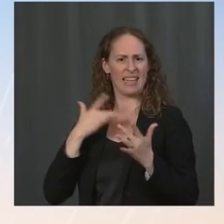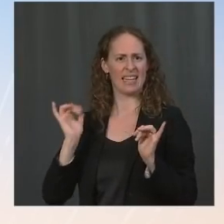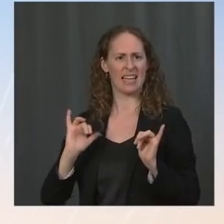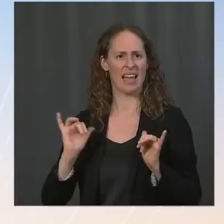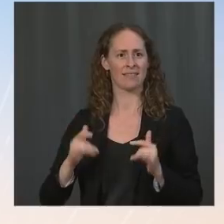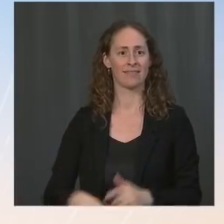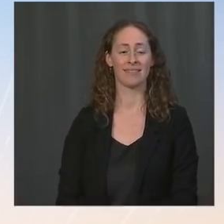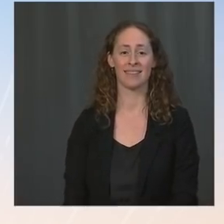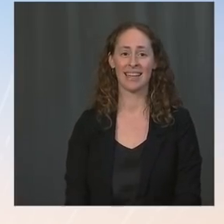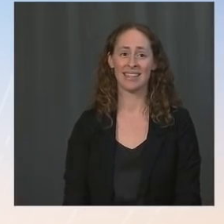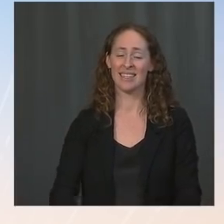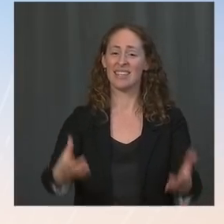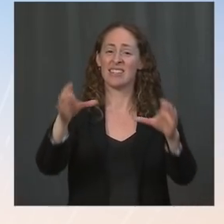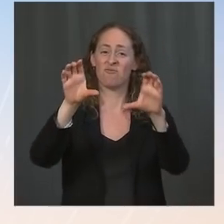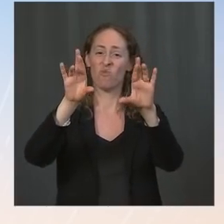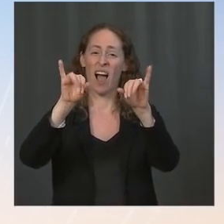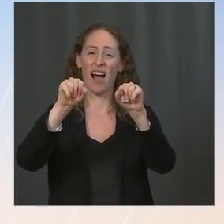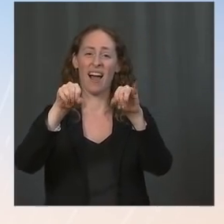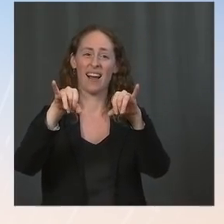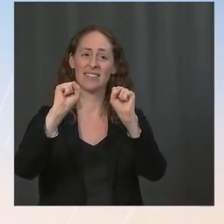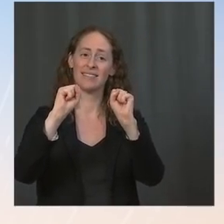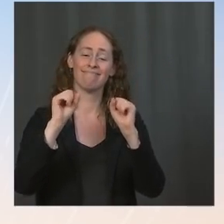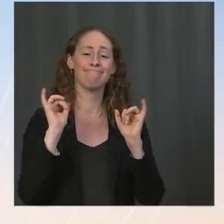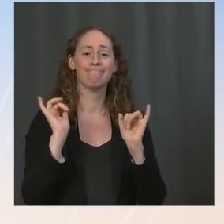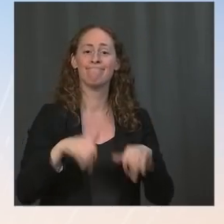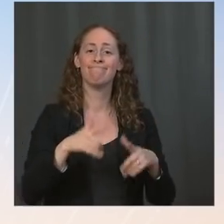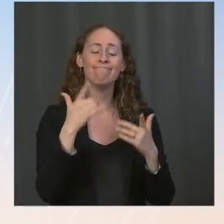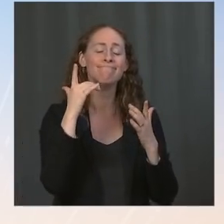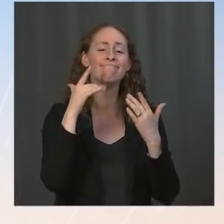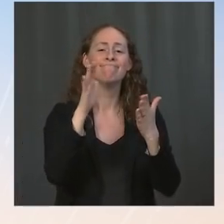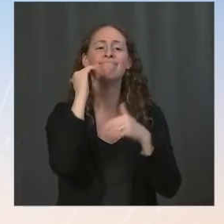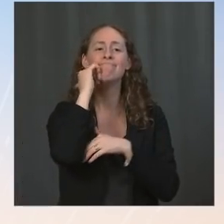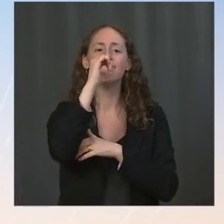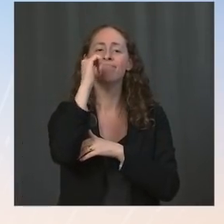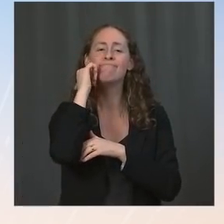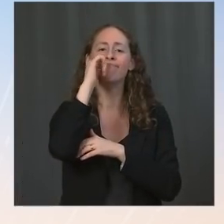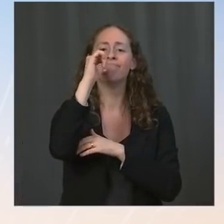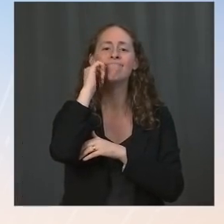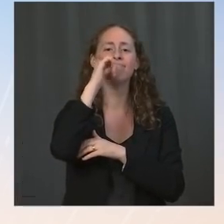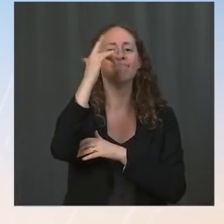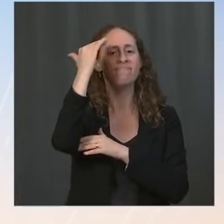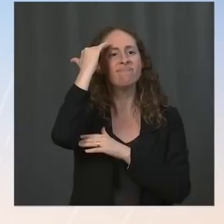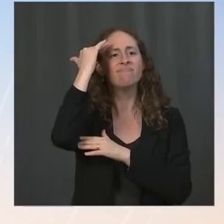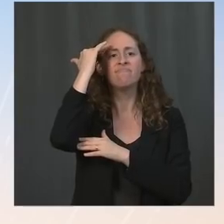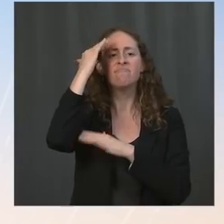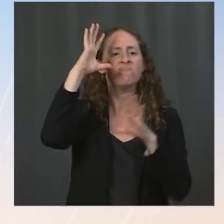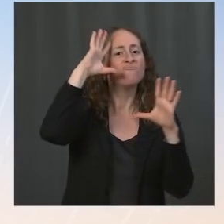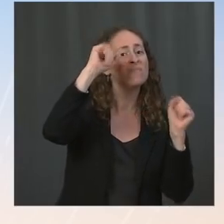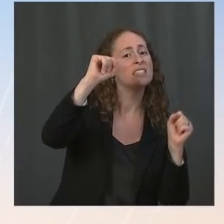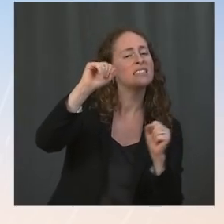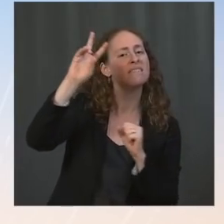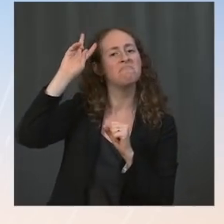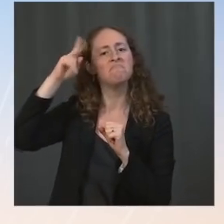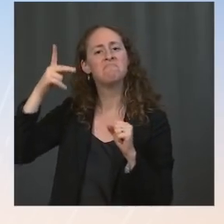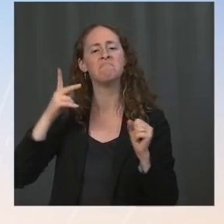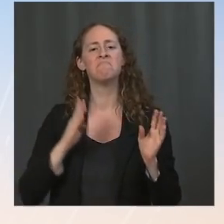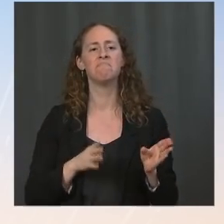It's what any president is supposed to do, what any vice president is supposed to do, and what the senior members of a president's team are supposed to do.